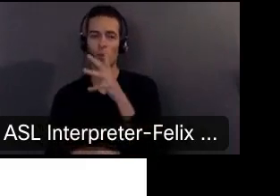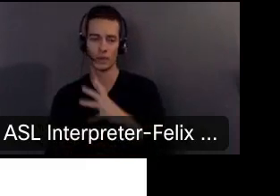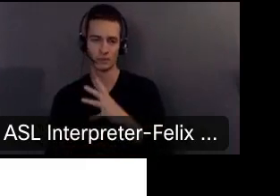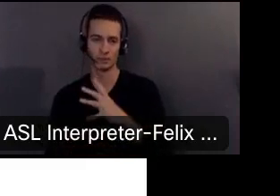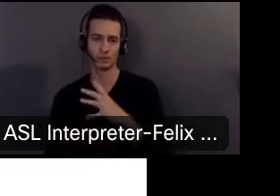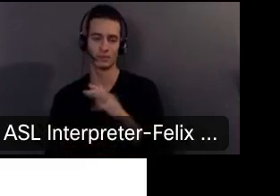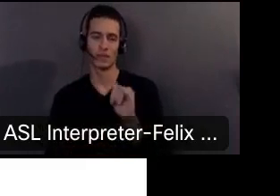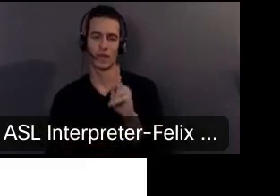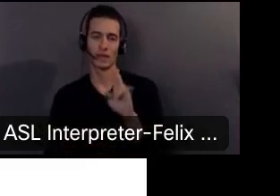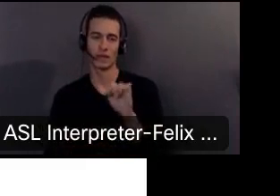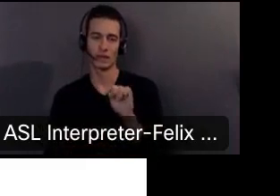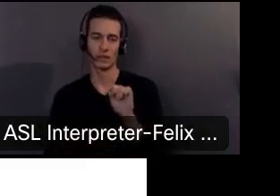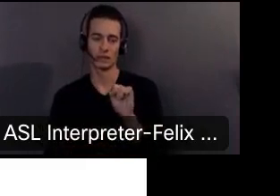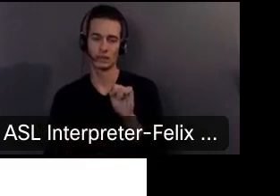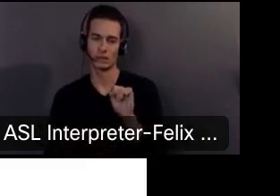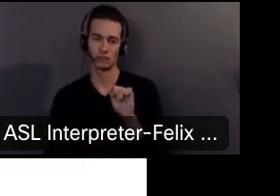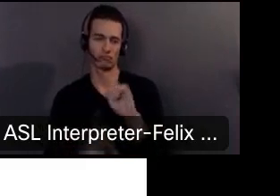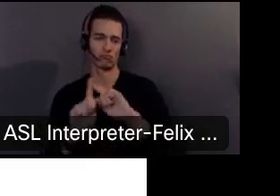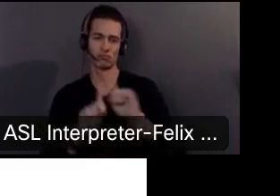New York state assemblyman helps a woman.